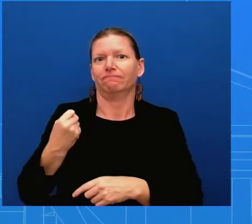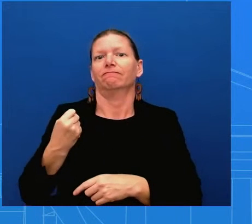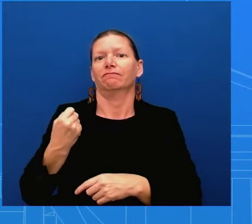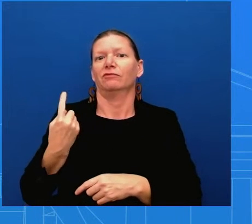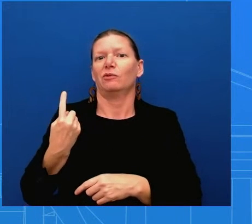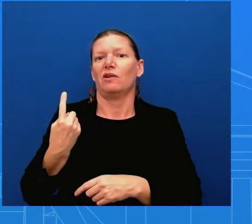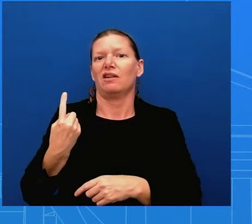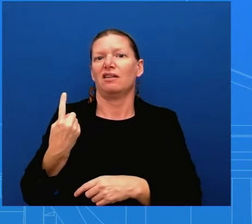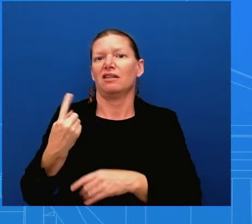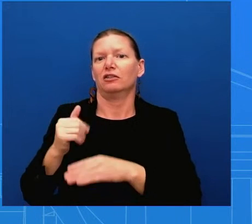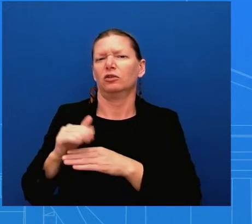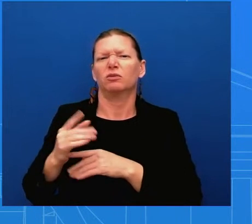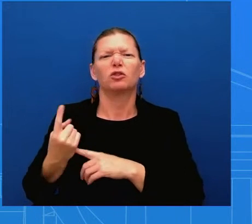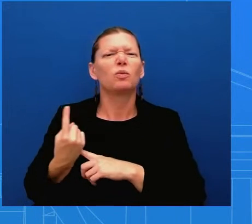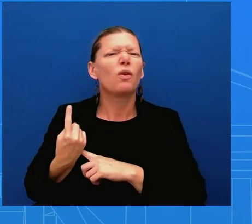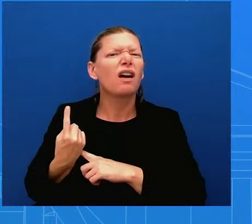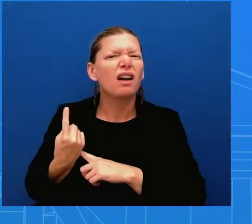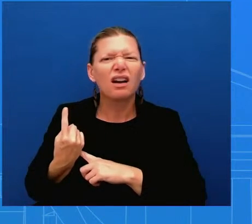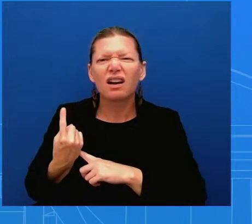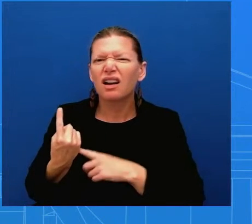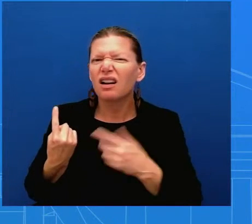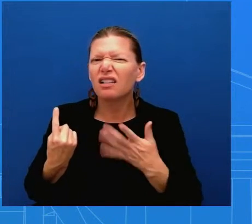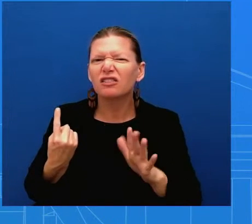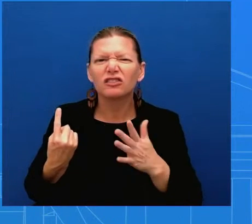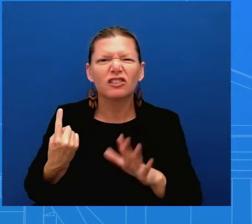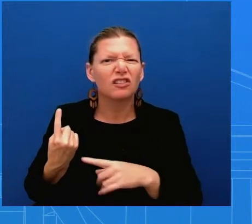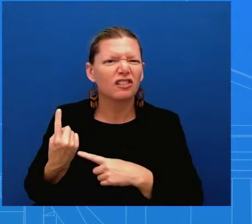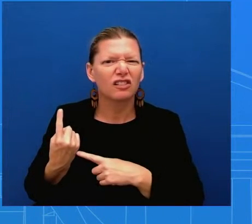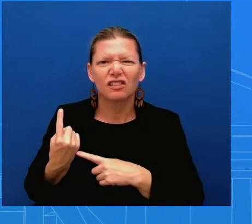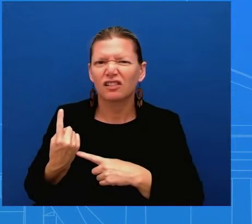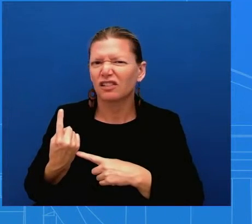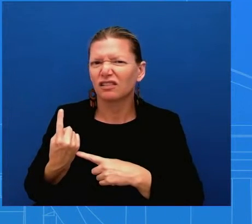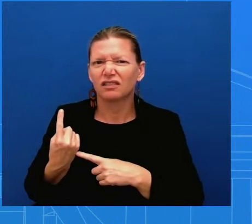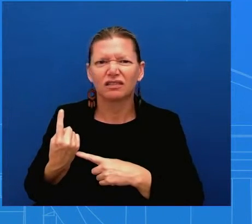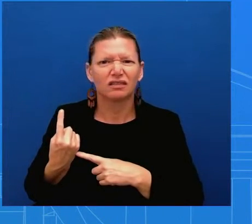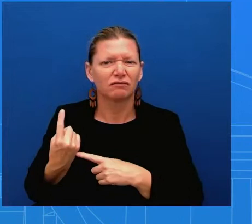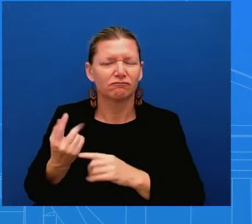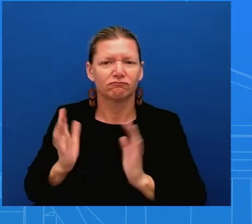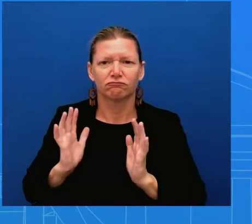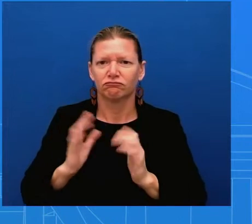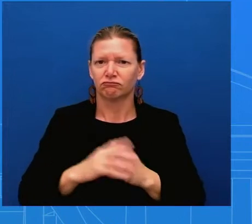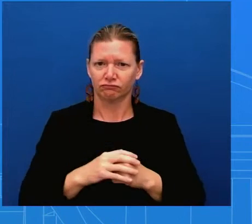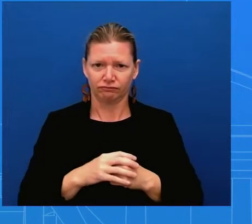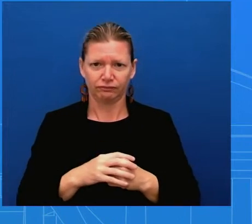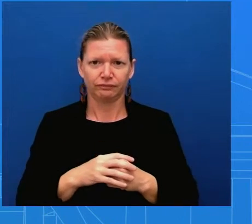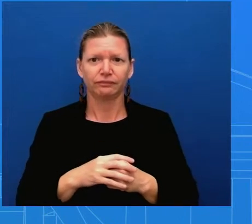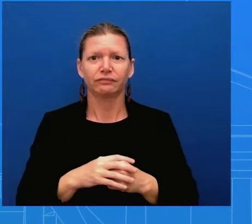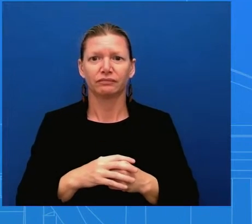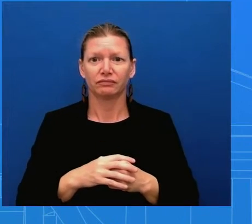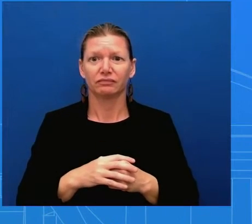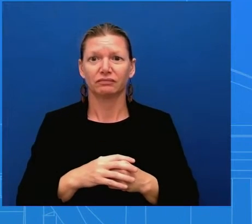could be potentially, you know, an issue here -- in -- in Rafah. Being very, very clear about that. Karine.